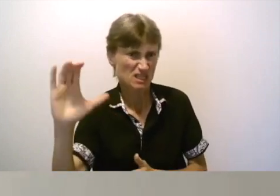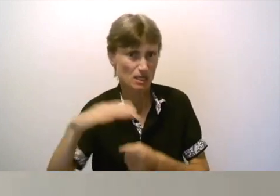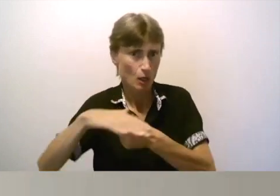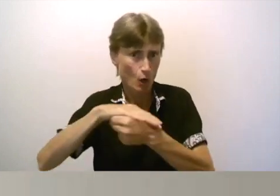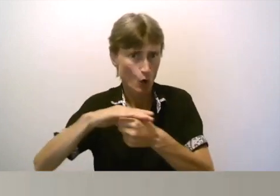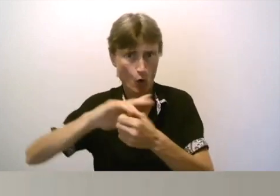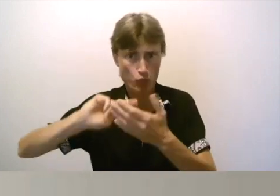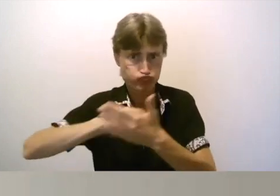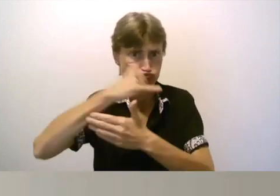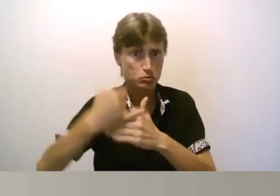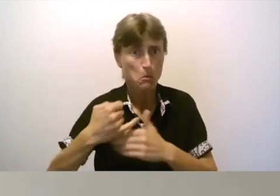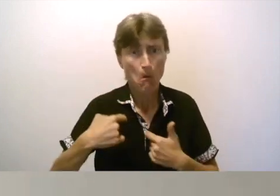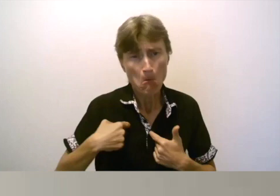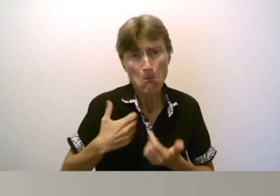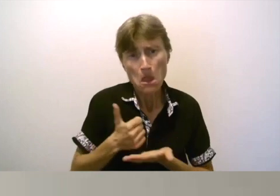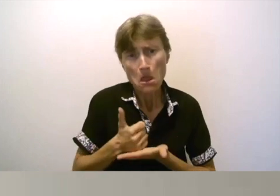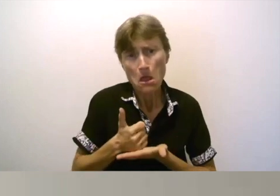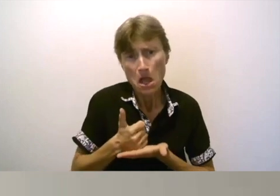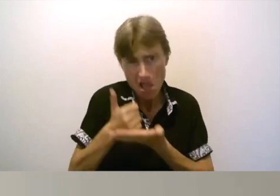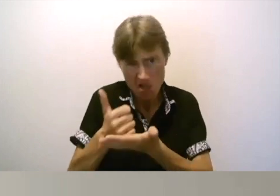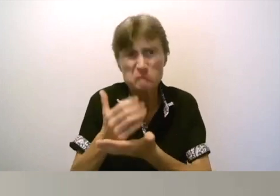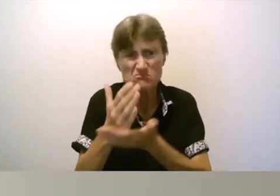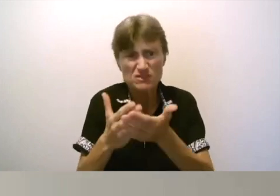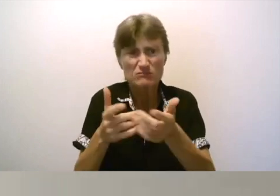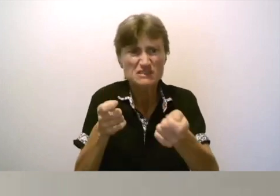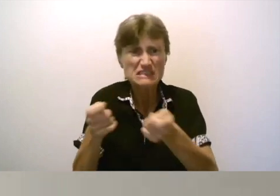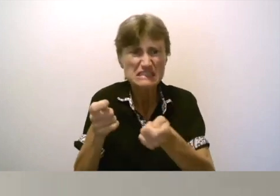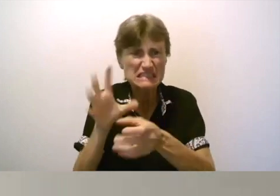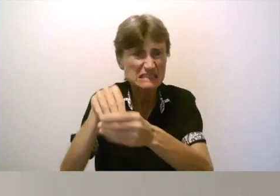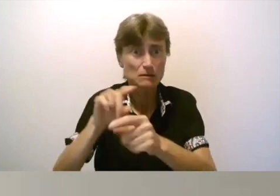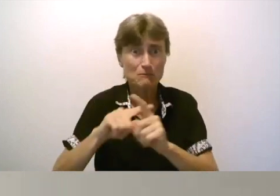helping to steer but really is um an initiative that came about because of